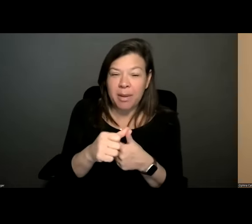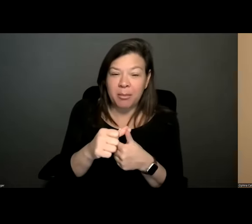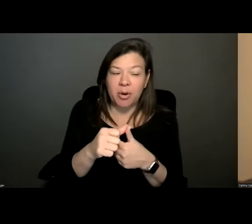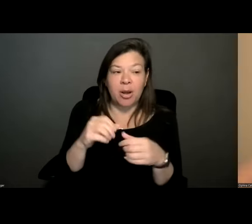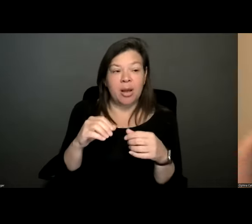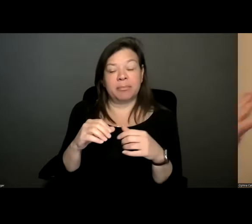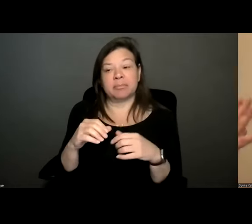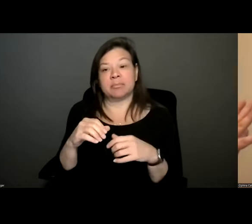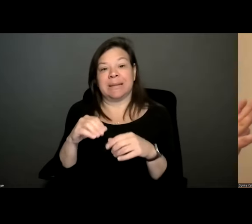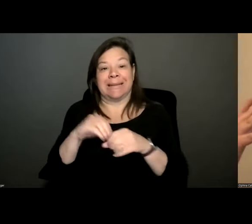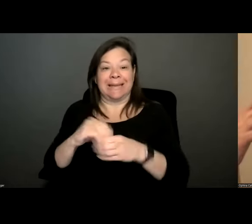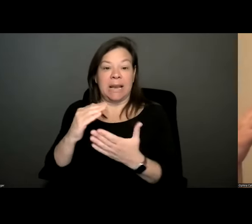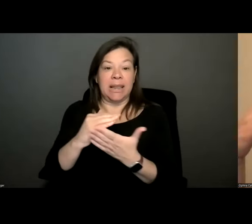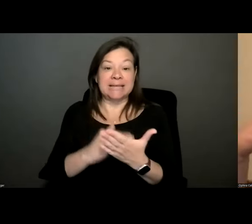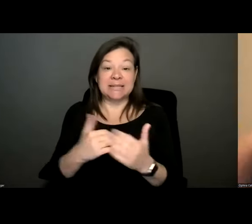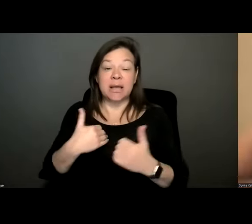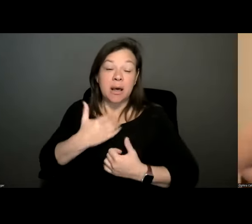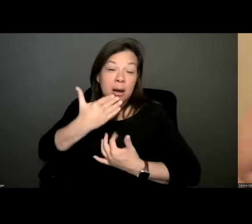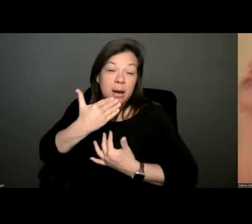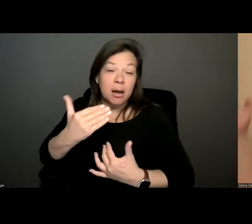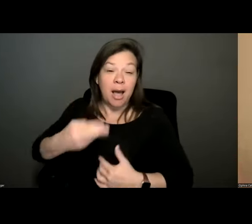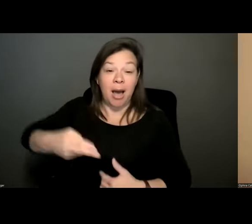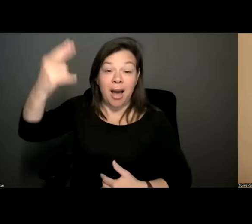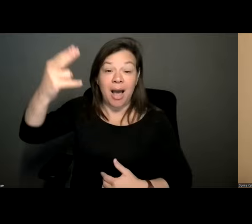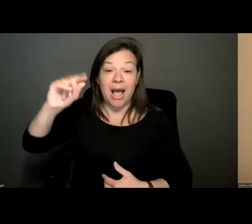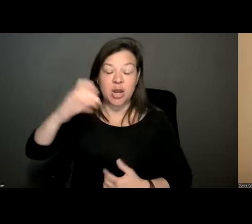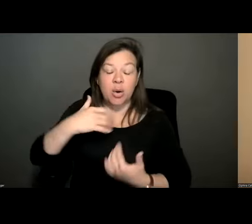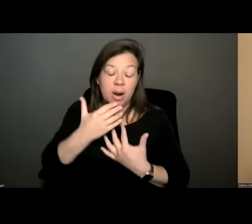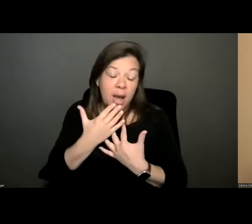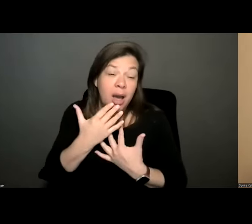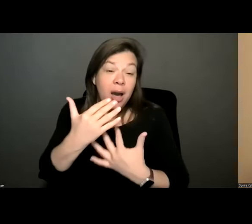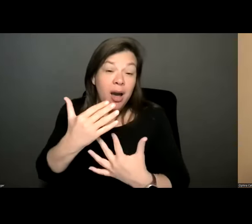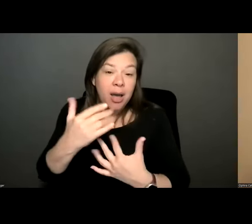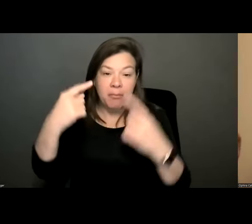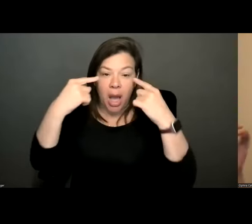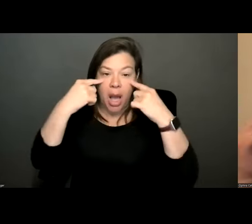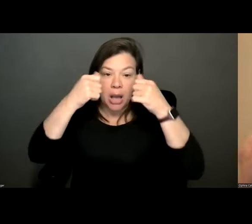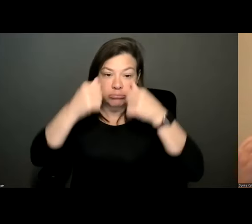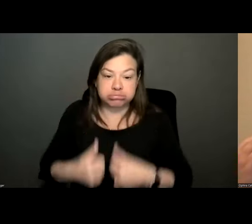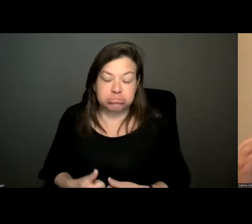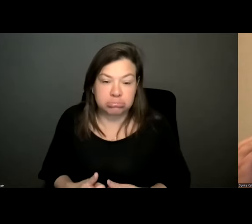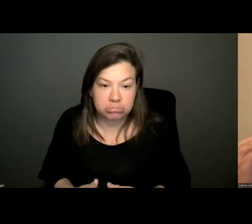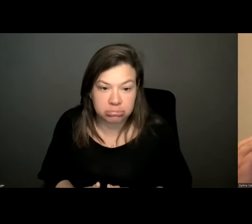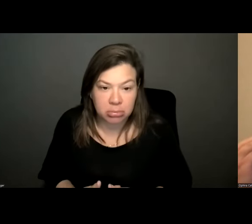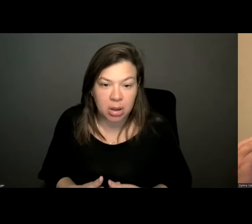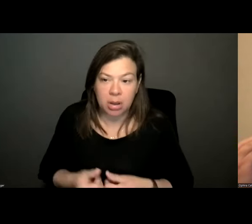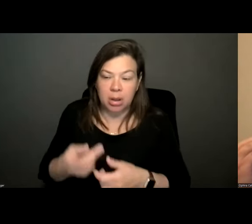and I'd go to sing a high note and I'd lose my vision. And I felt like this was